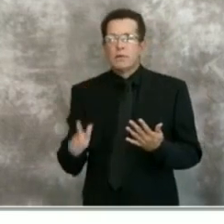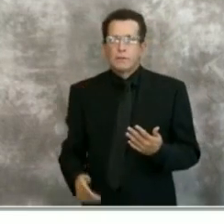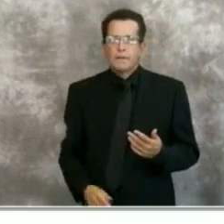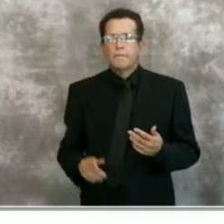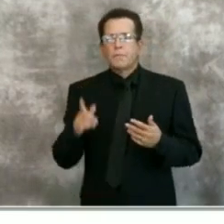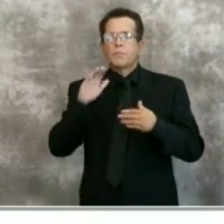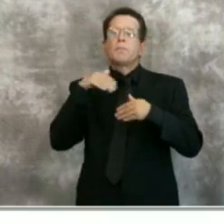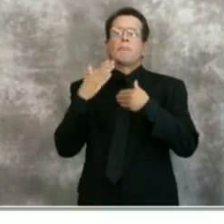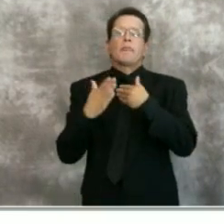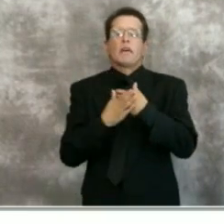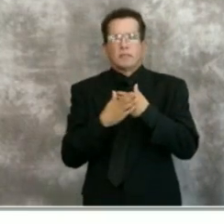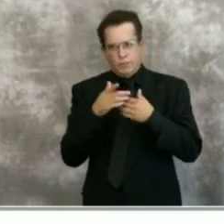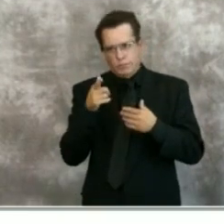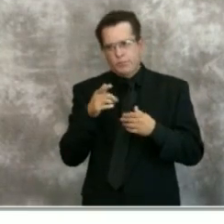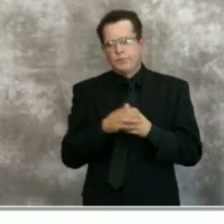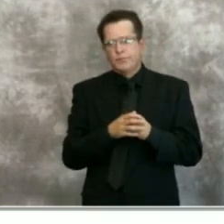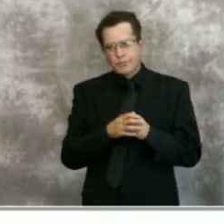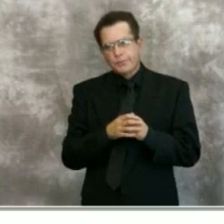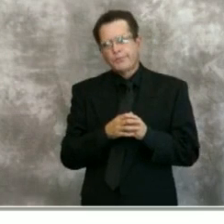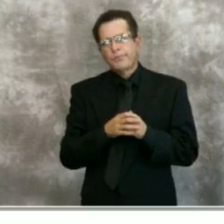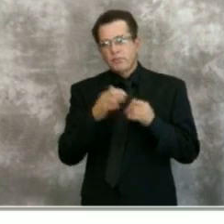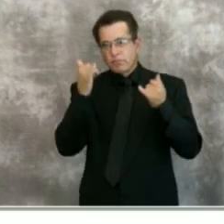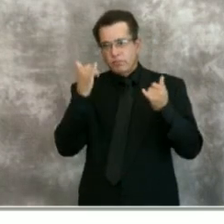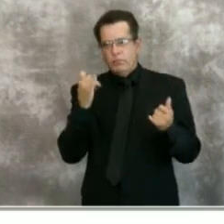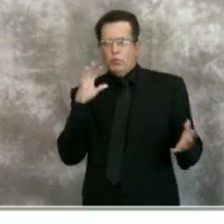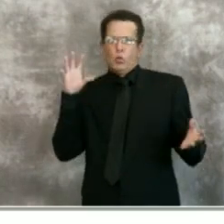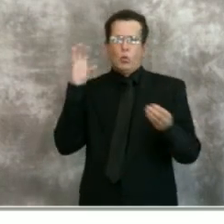NUMBERS WILL BE ELEVATED AS